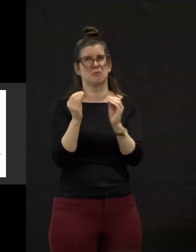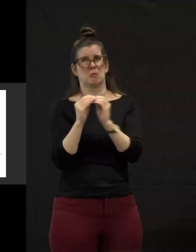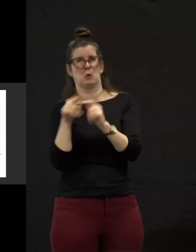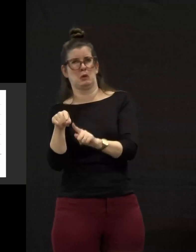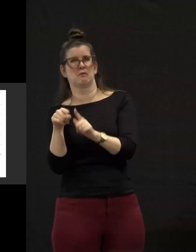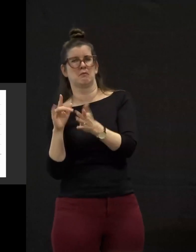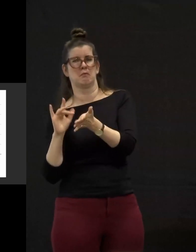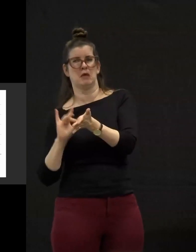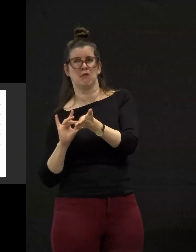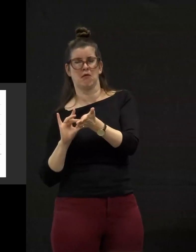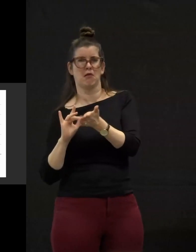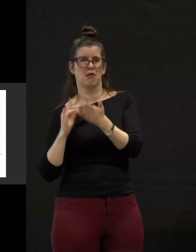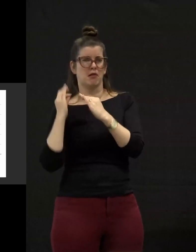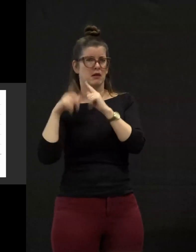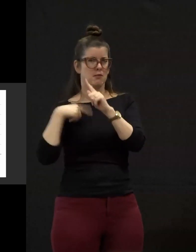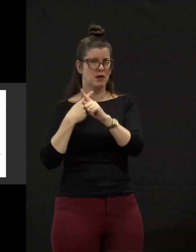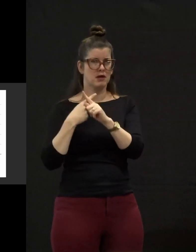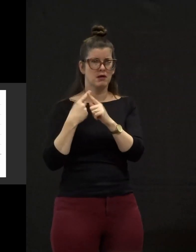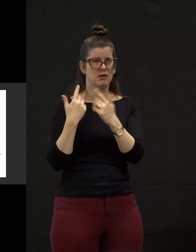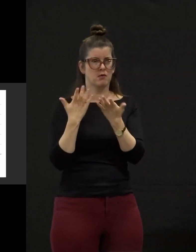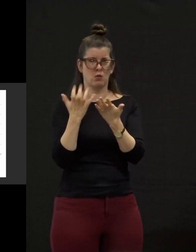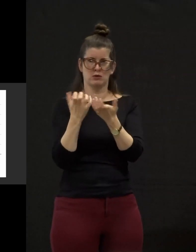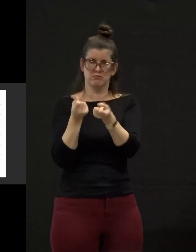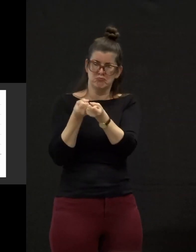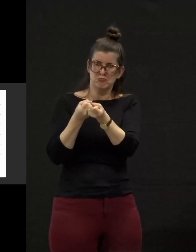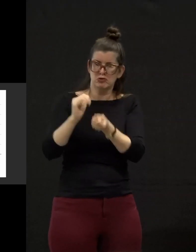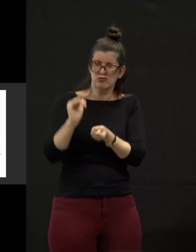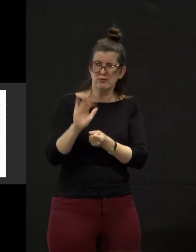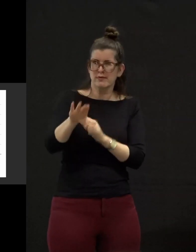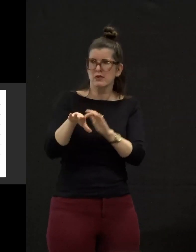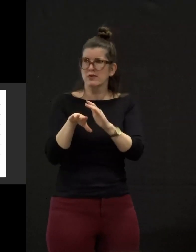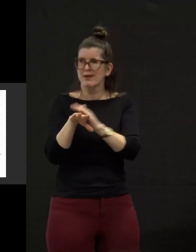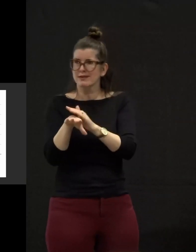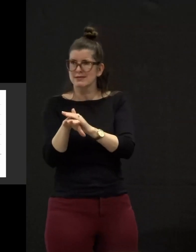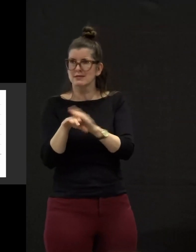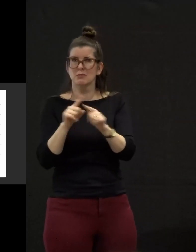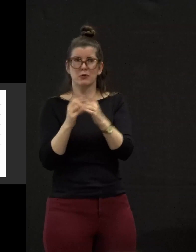of thinking about we wanna support this child's access, but through their devices.